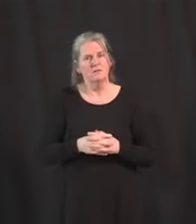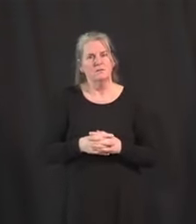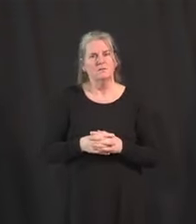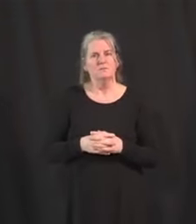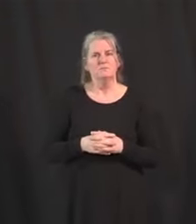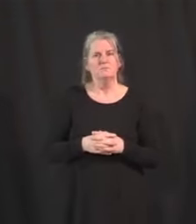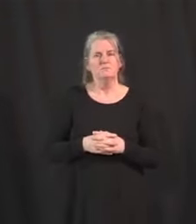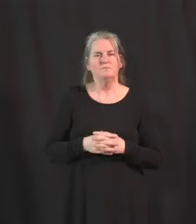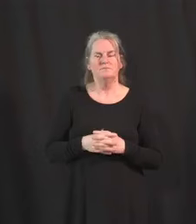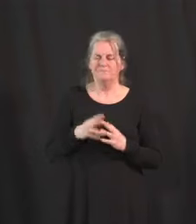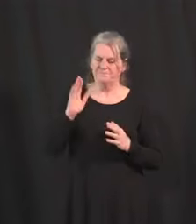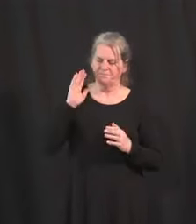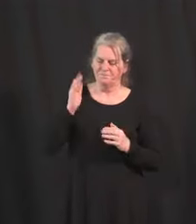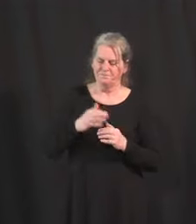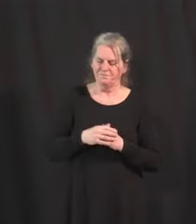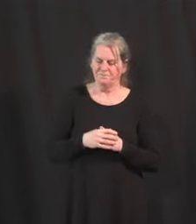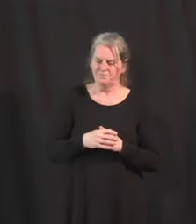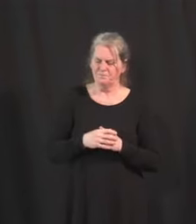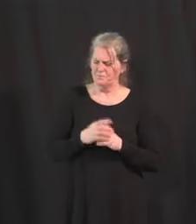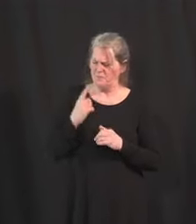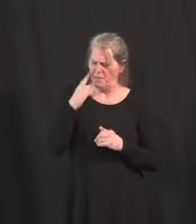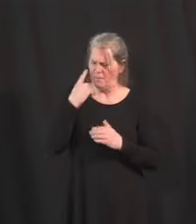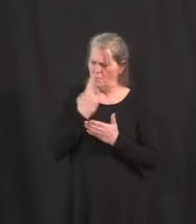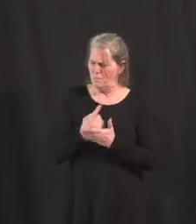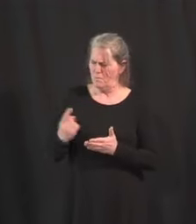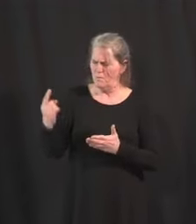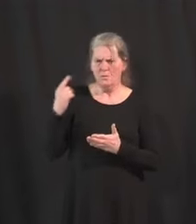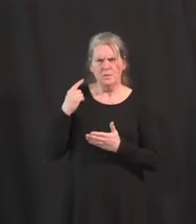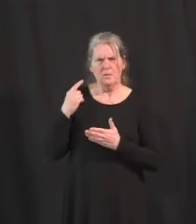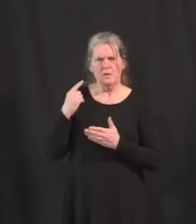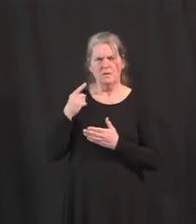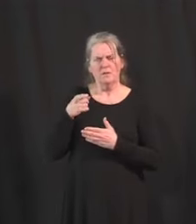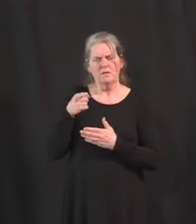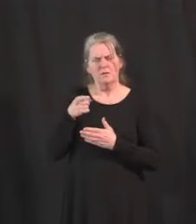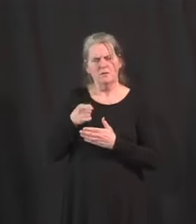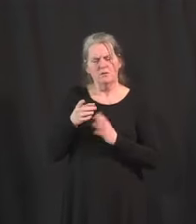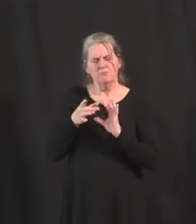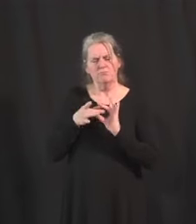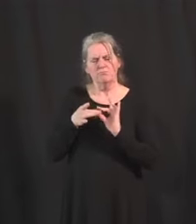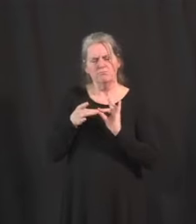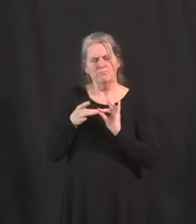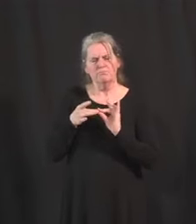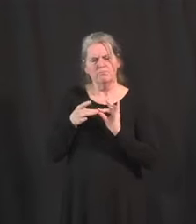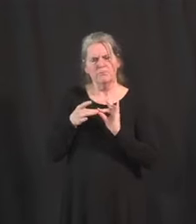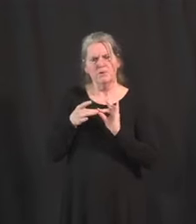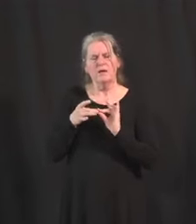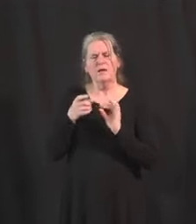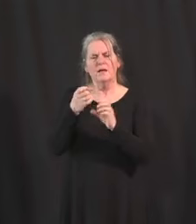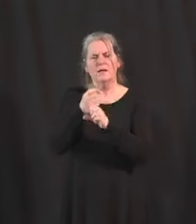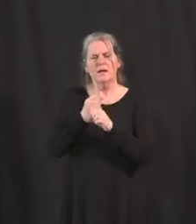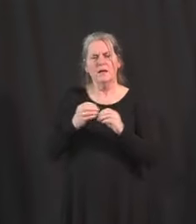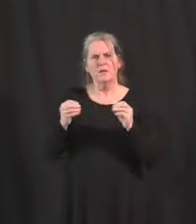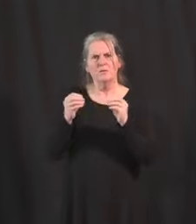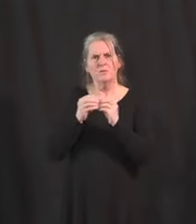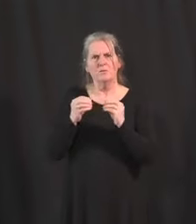ABOUT A WEEK AGO, I THINK YOU MENTIONED THAT WE WERE LOOKING TO PROCURE MORE PERSONAL PROTECTIVE EQUIPMENT. I'M WONDERING IF THERE'S AN